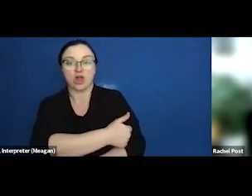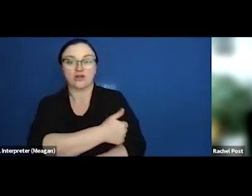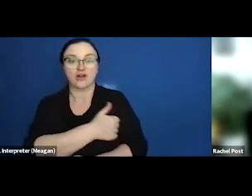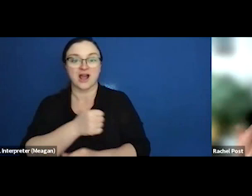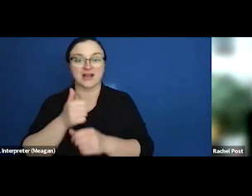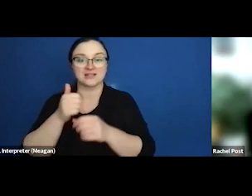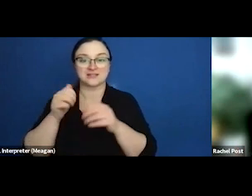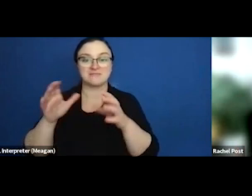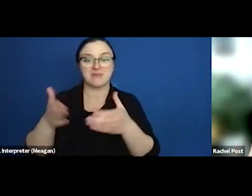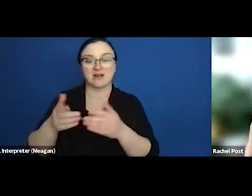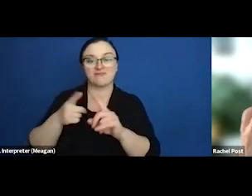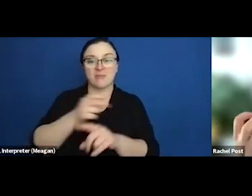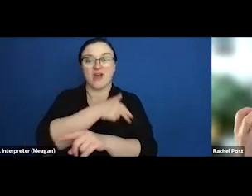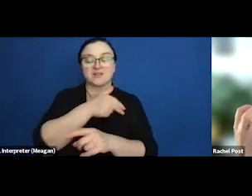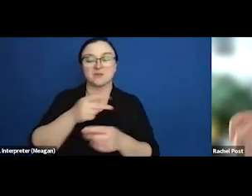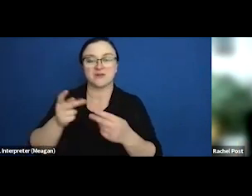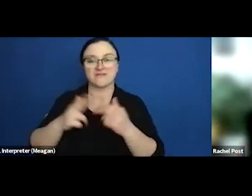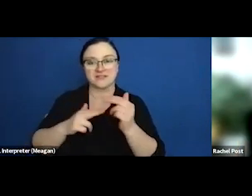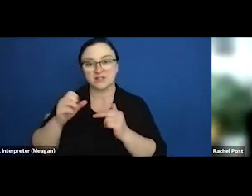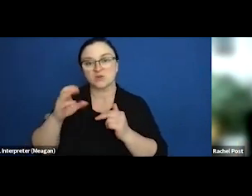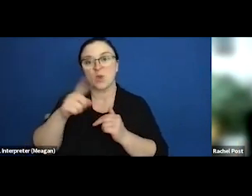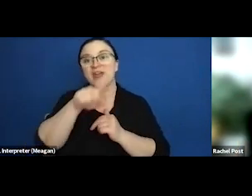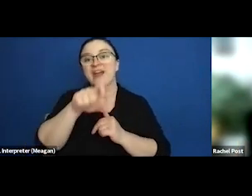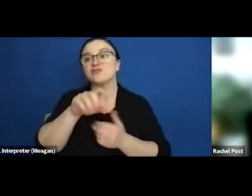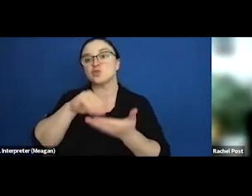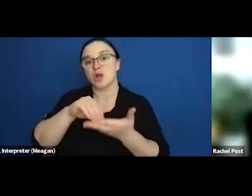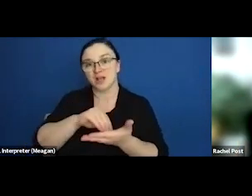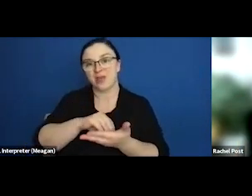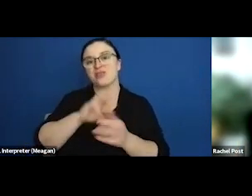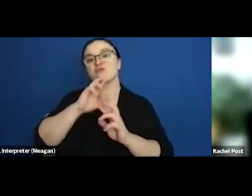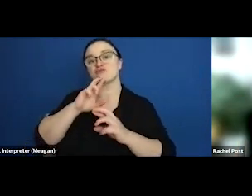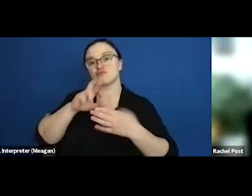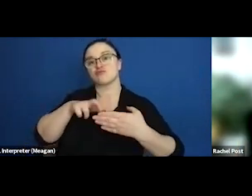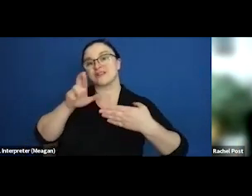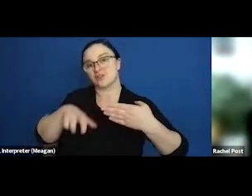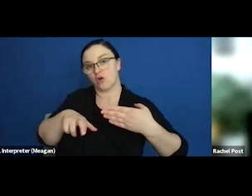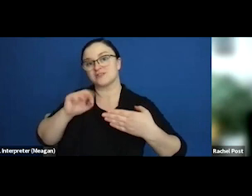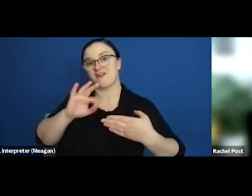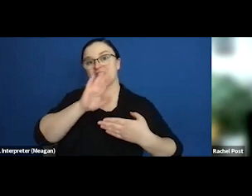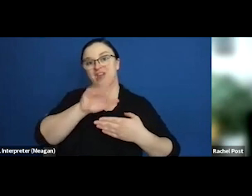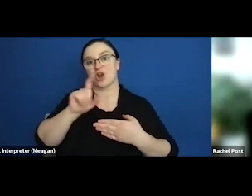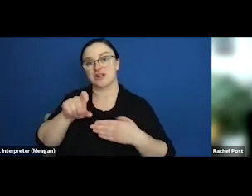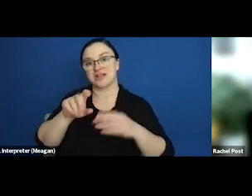So they have to document the results of their needs assessment every three years.